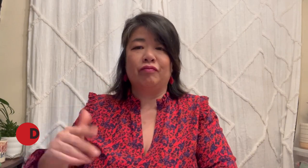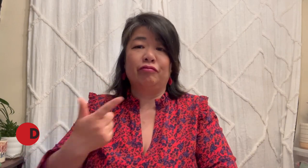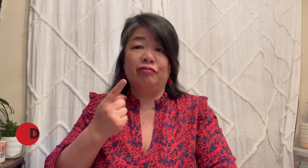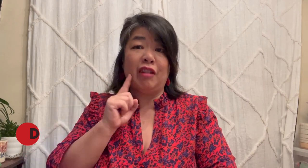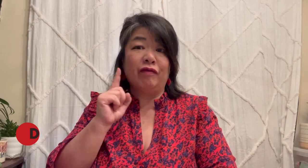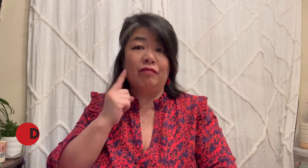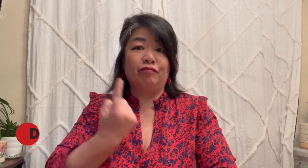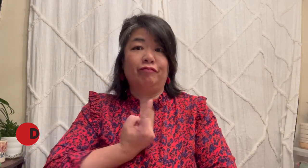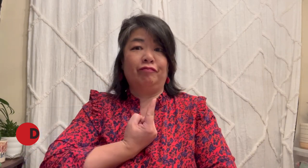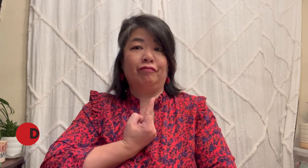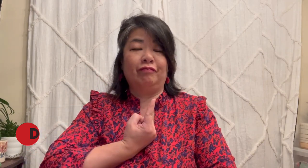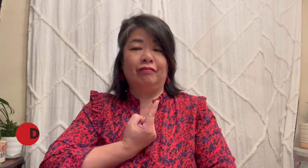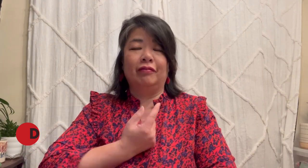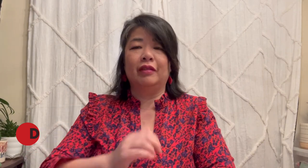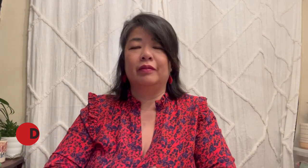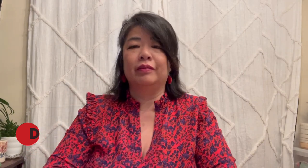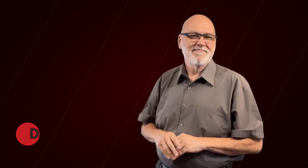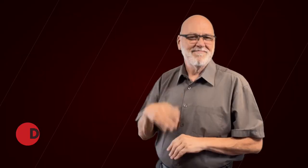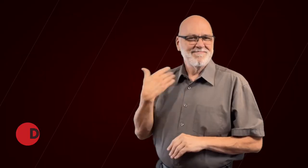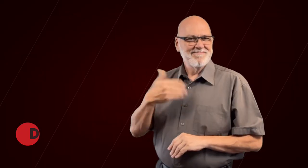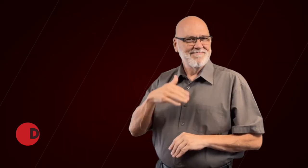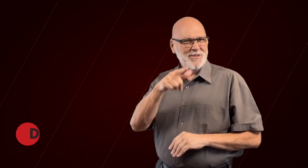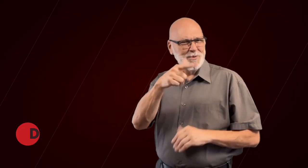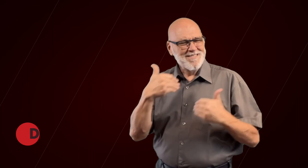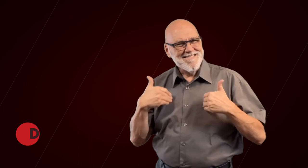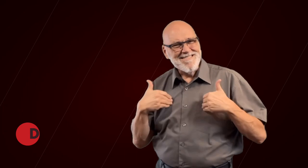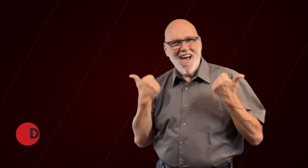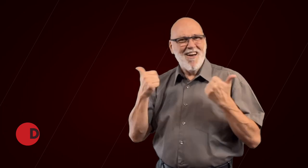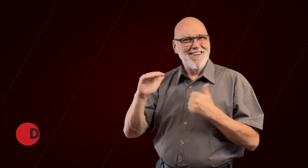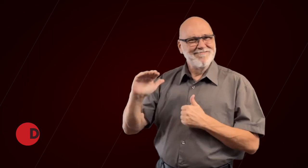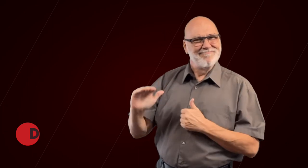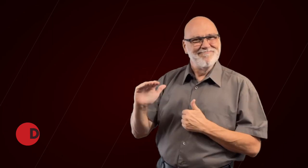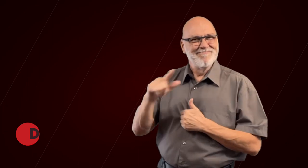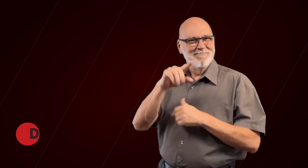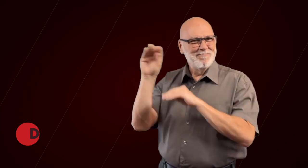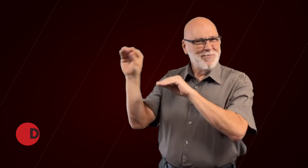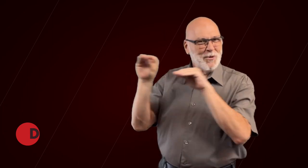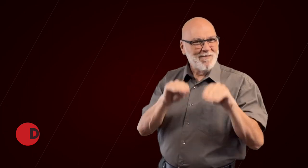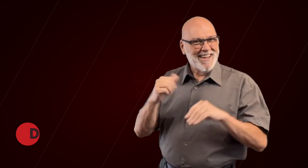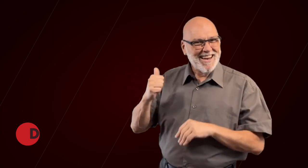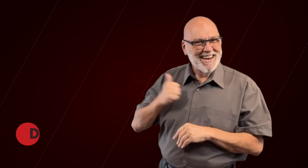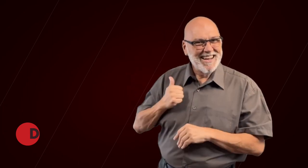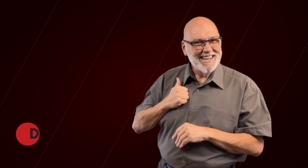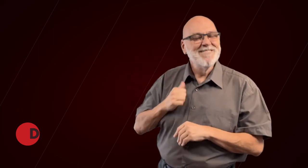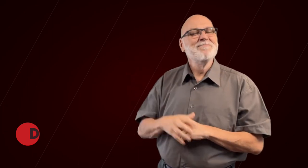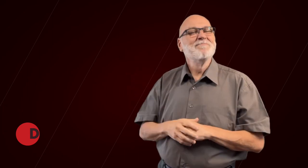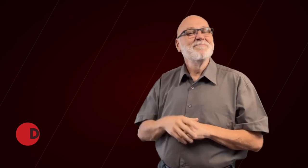I am the only deaf child in my family. [ANSELMO]: You were very young when you moved to Canada.